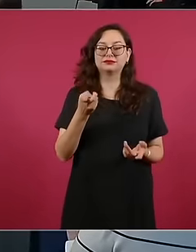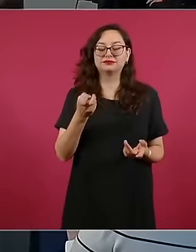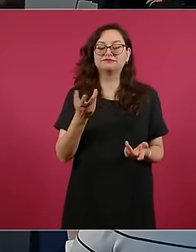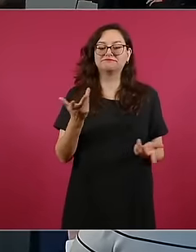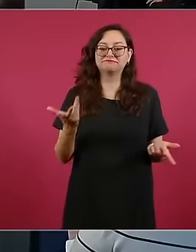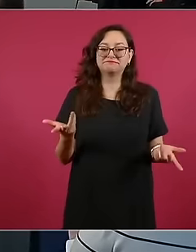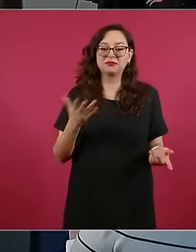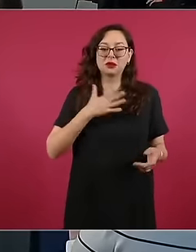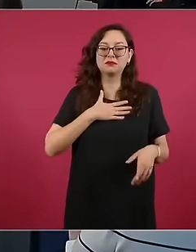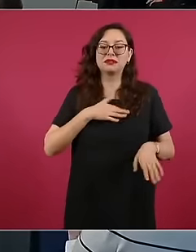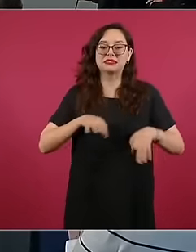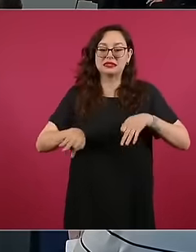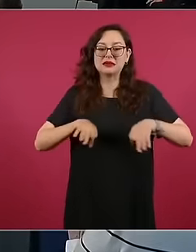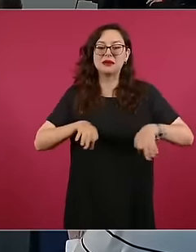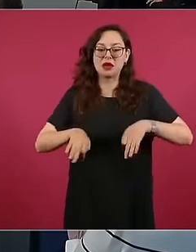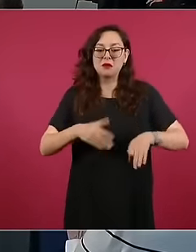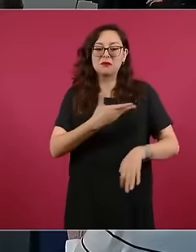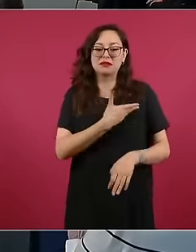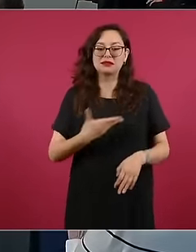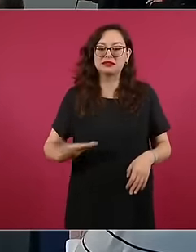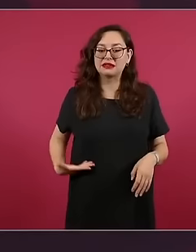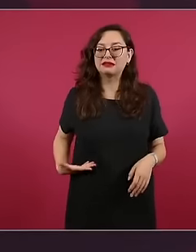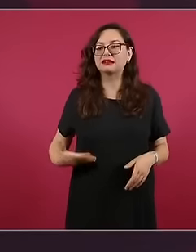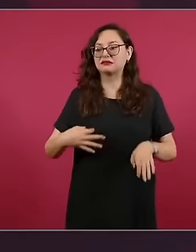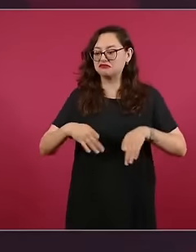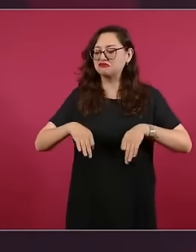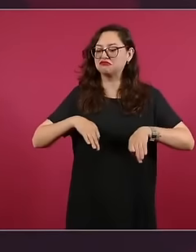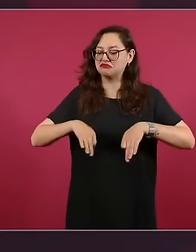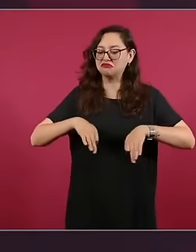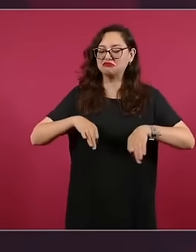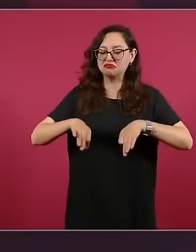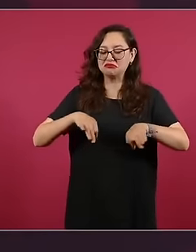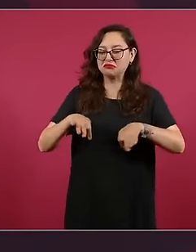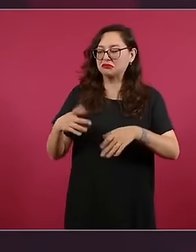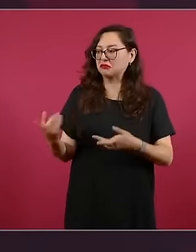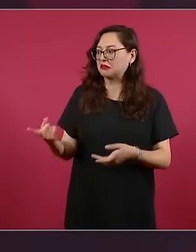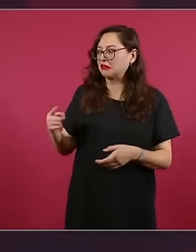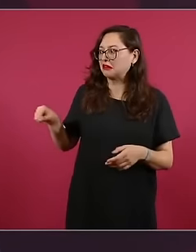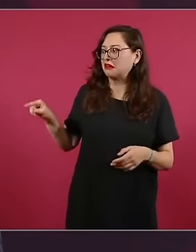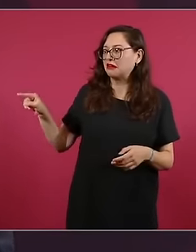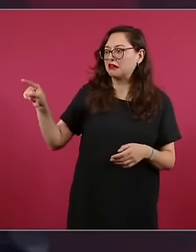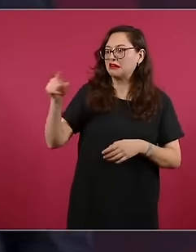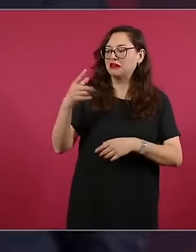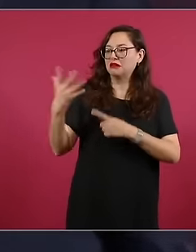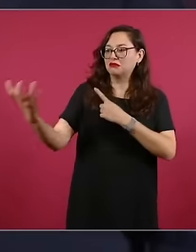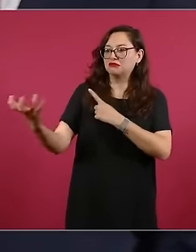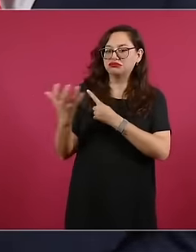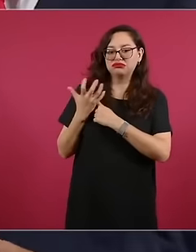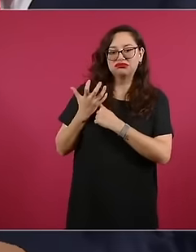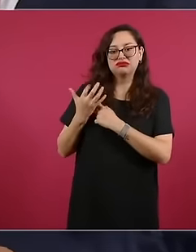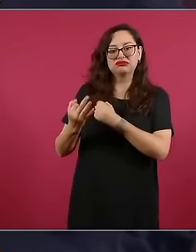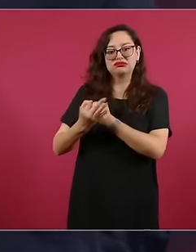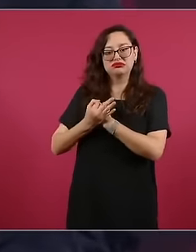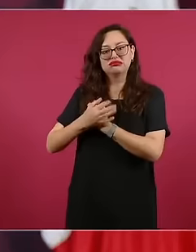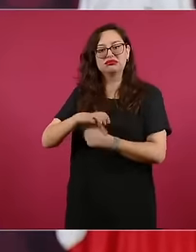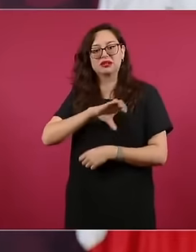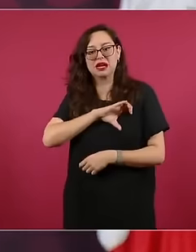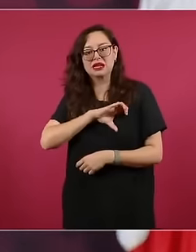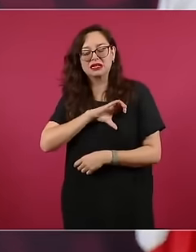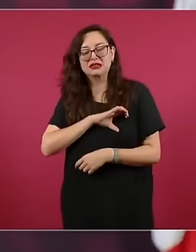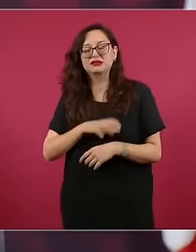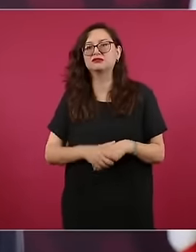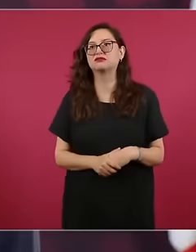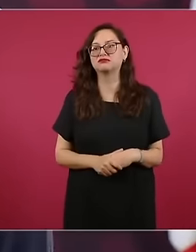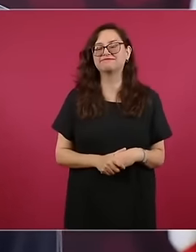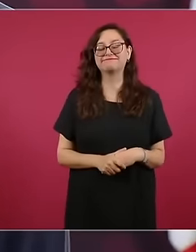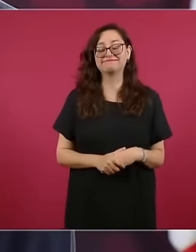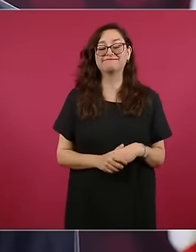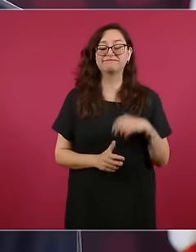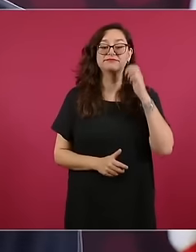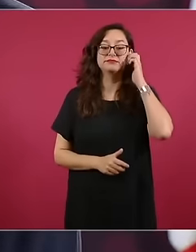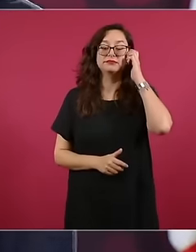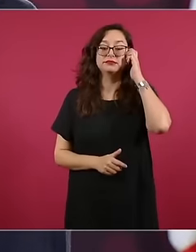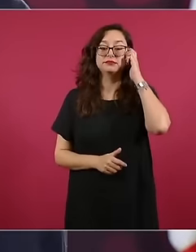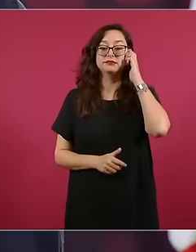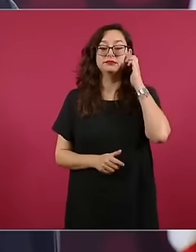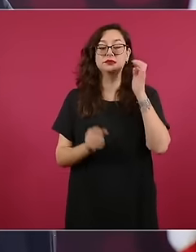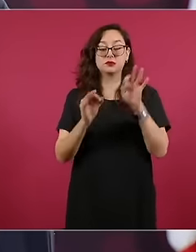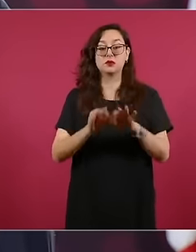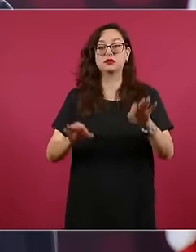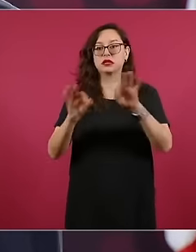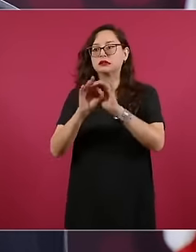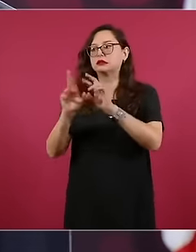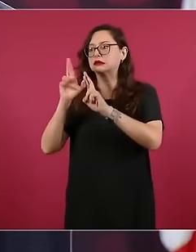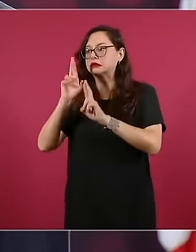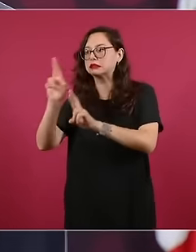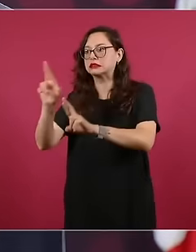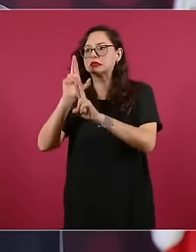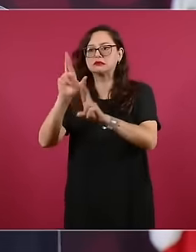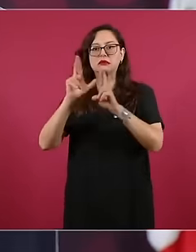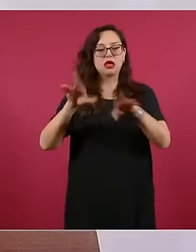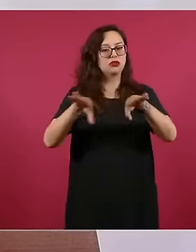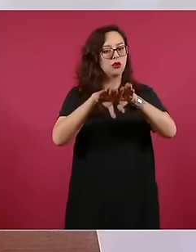job noble work eh and then have respect for everyone not don't hate